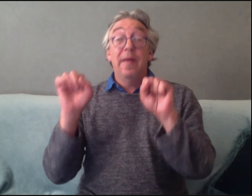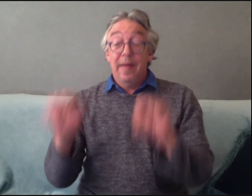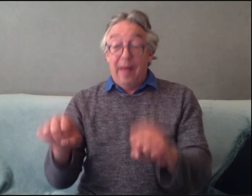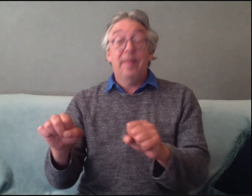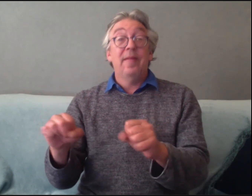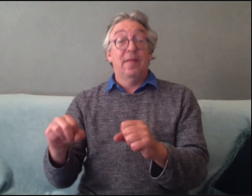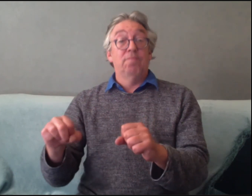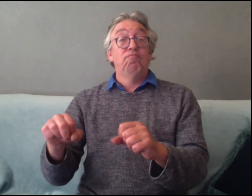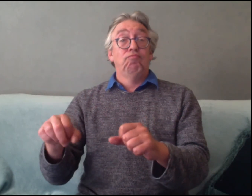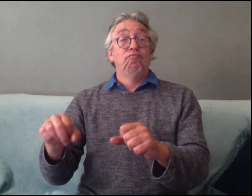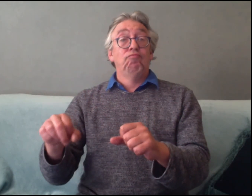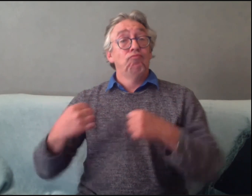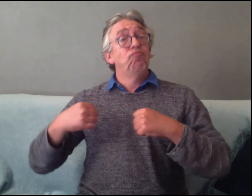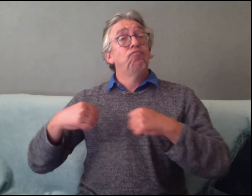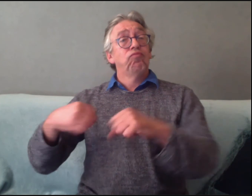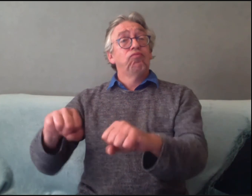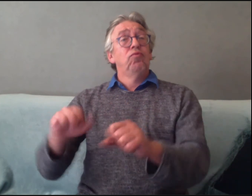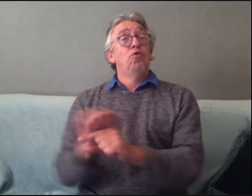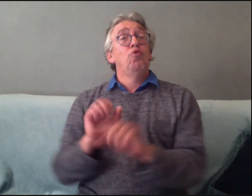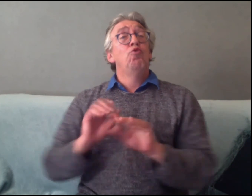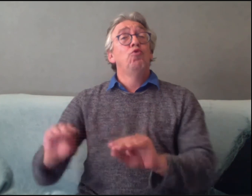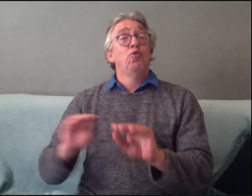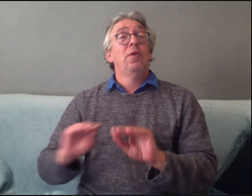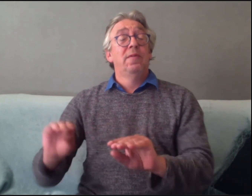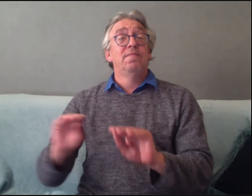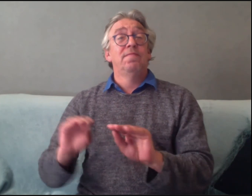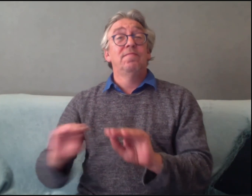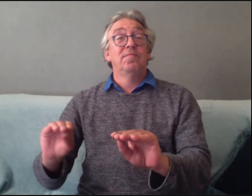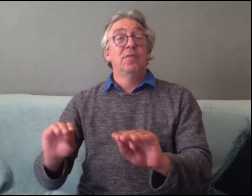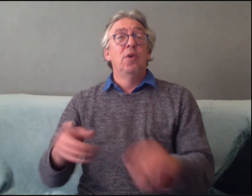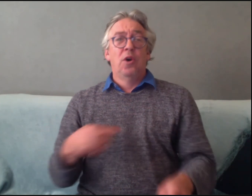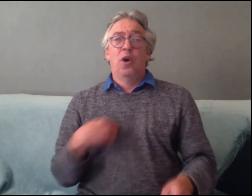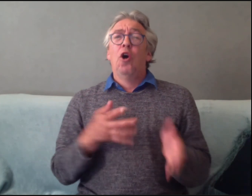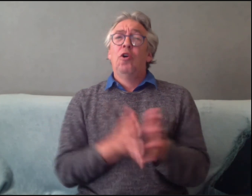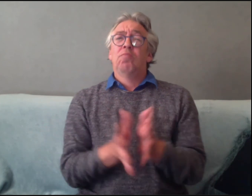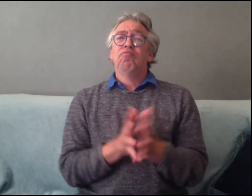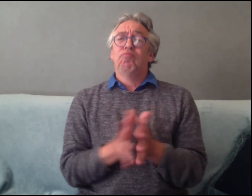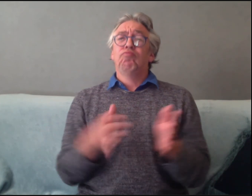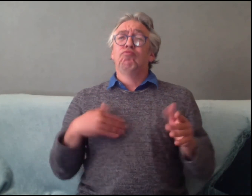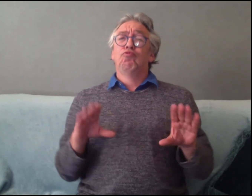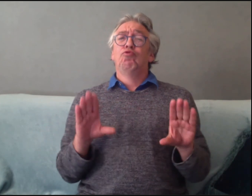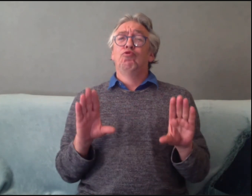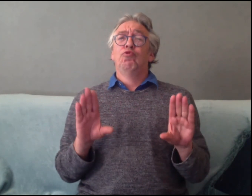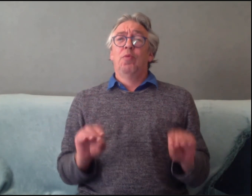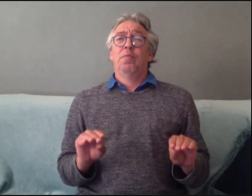So, I have to stop myself here because we're discussing all this.